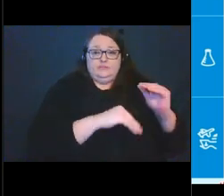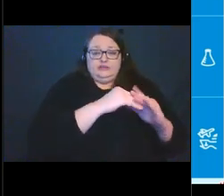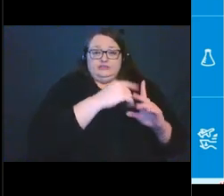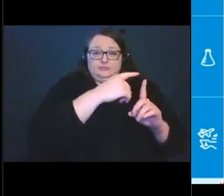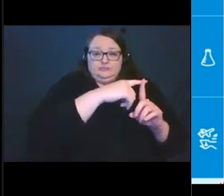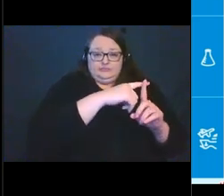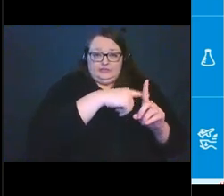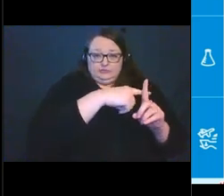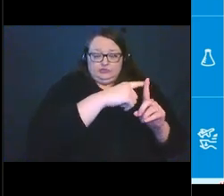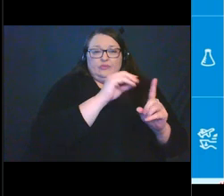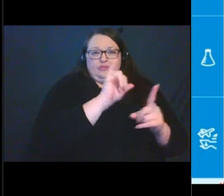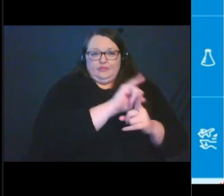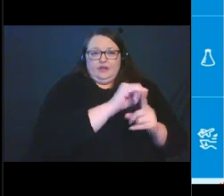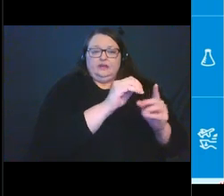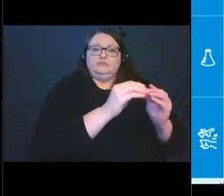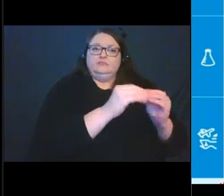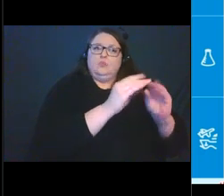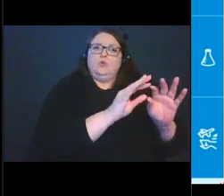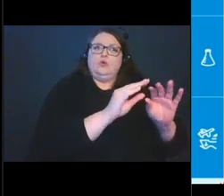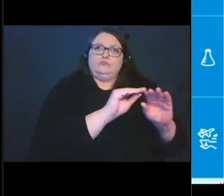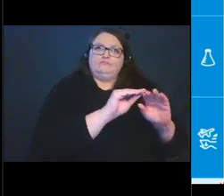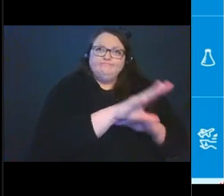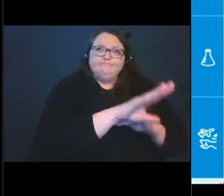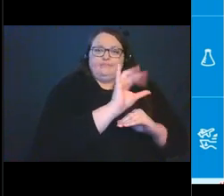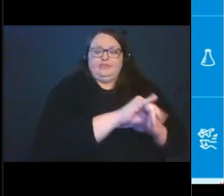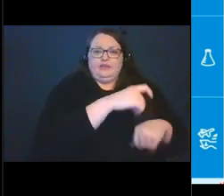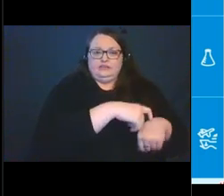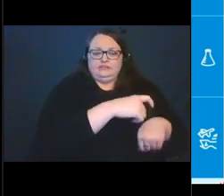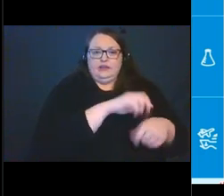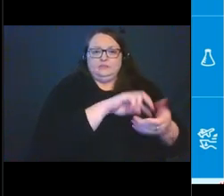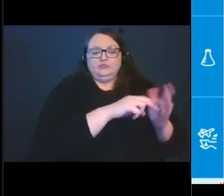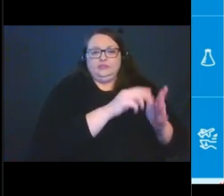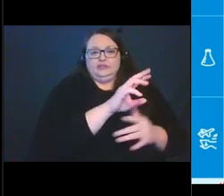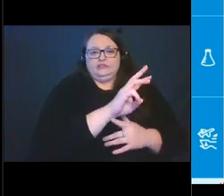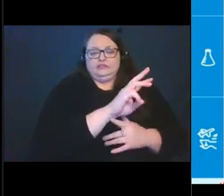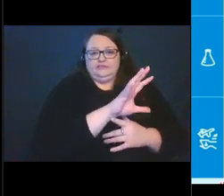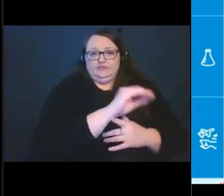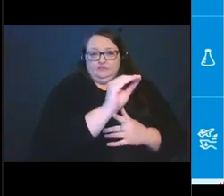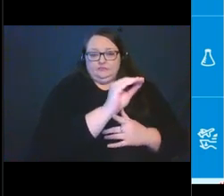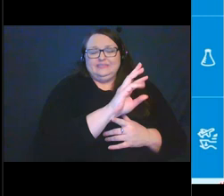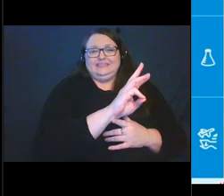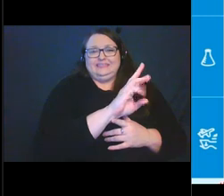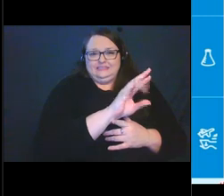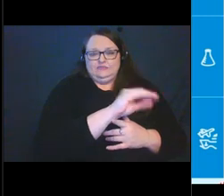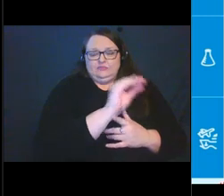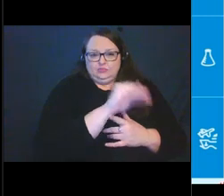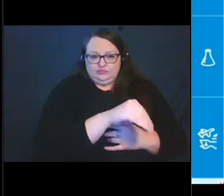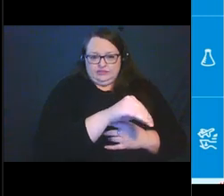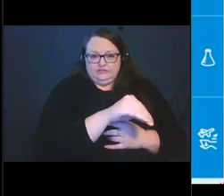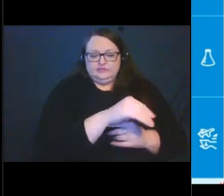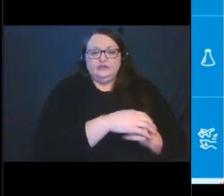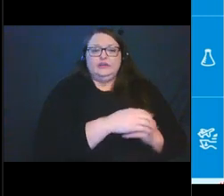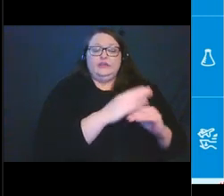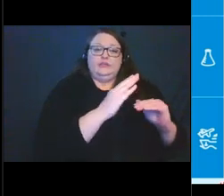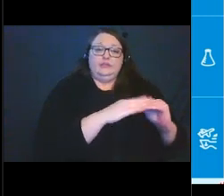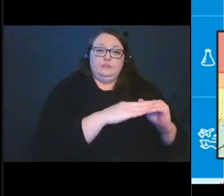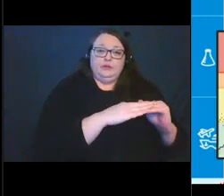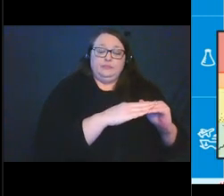in this case, 67% of the overall 24 hour value, the minimum temperatures provide the other 33%.